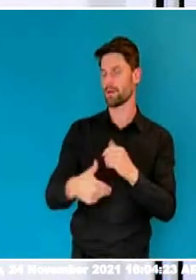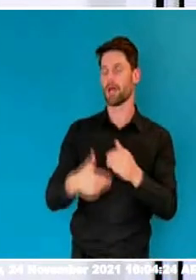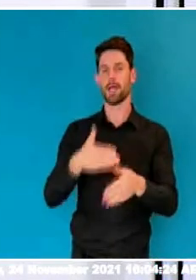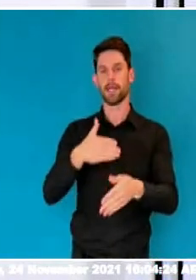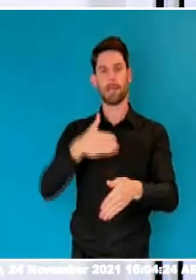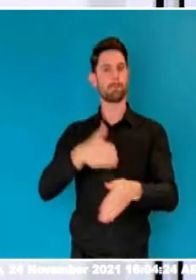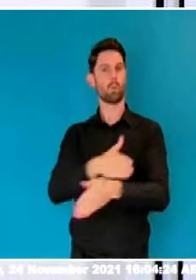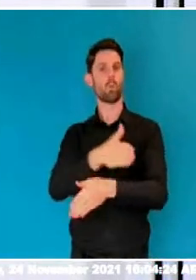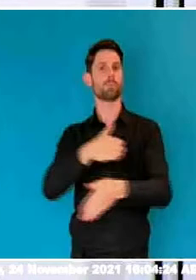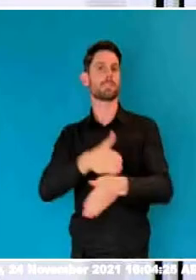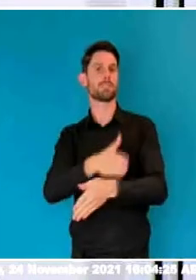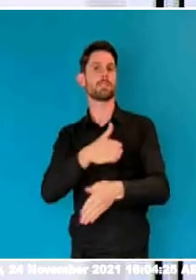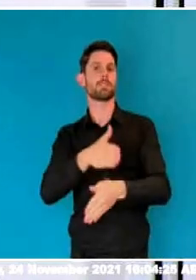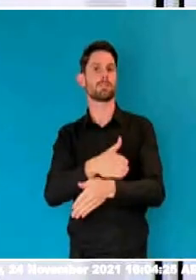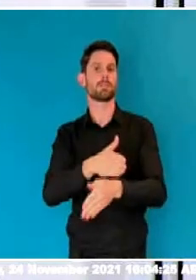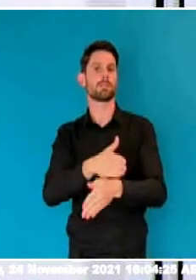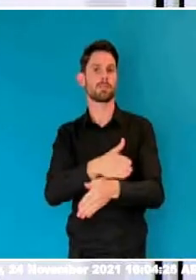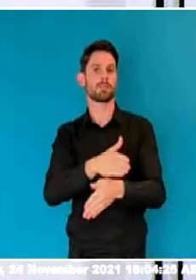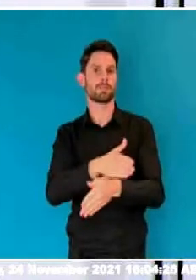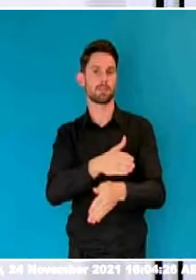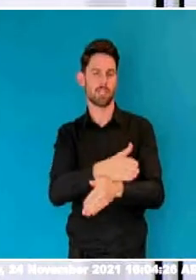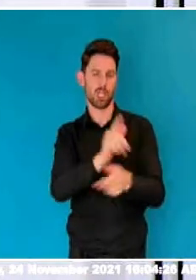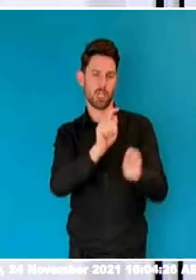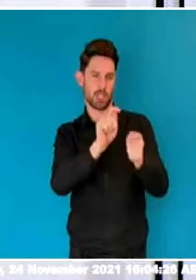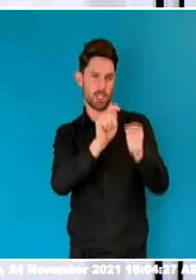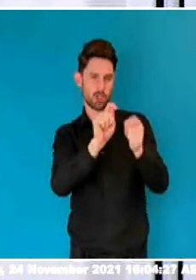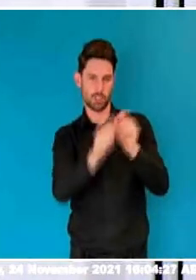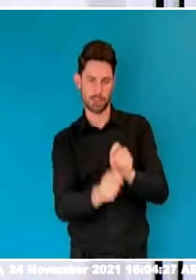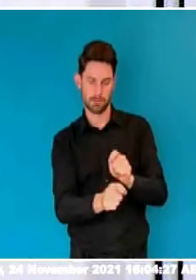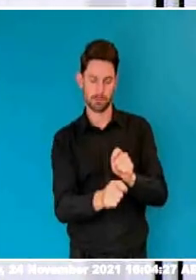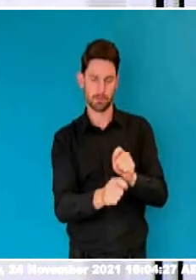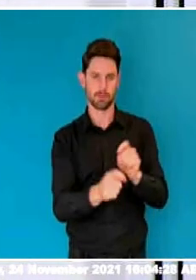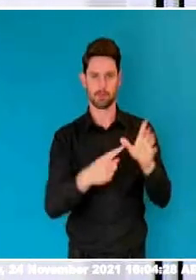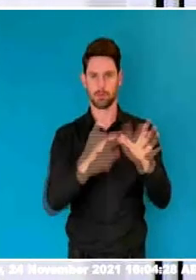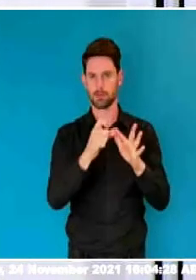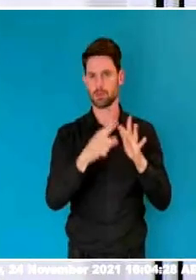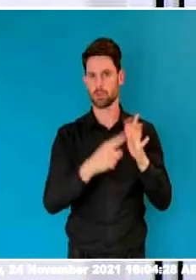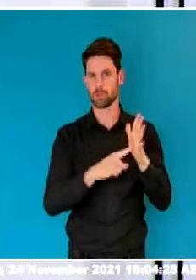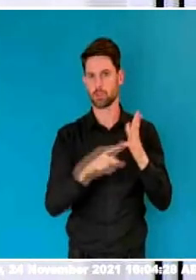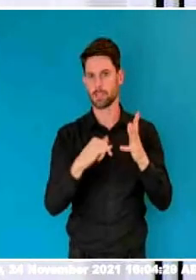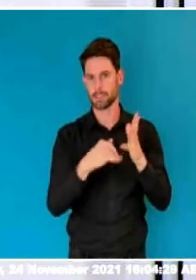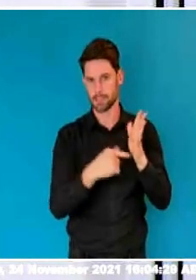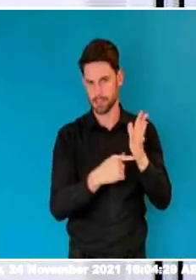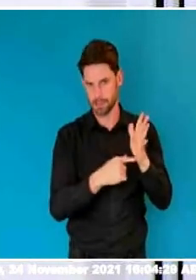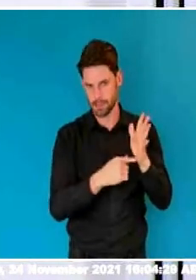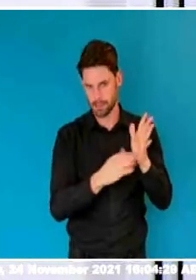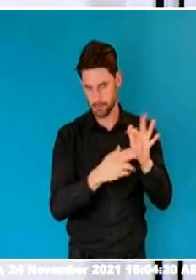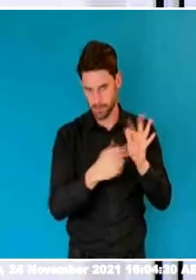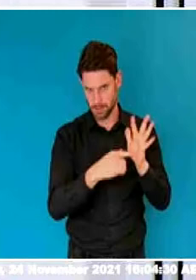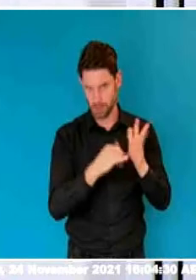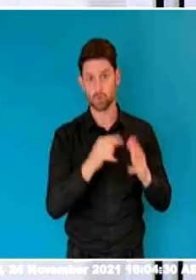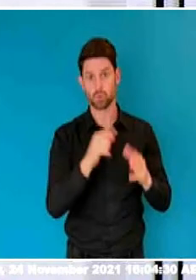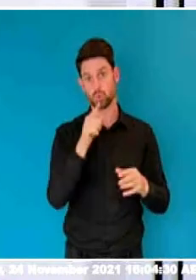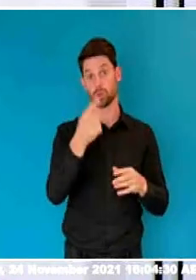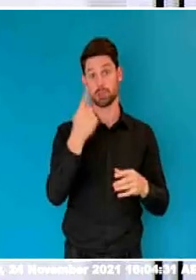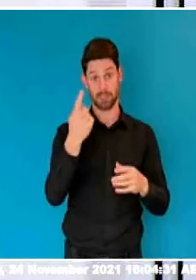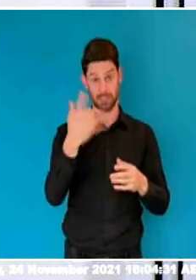And you do it by contrasting work related injuries and non work-related